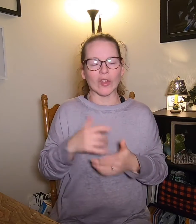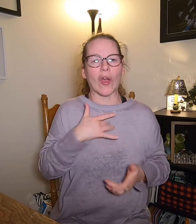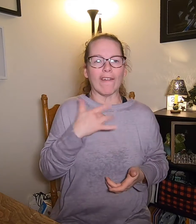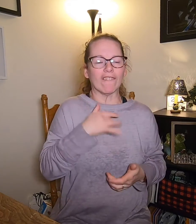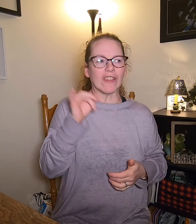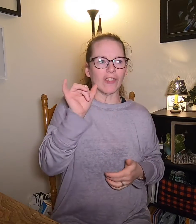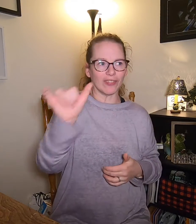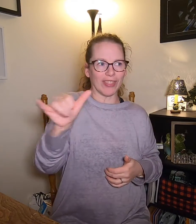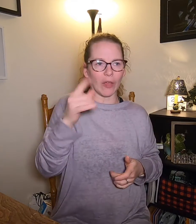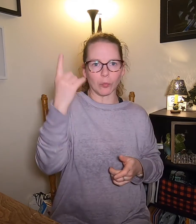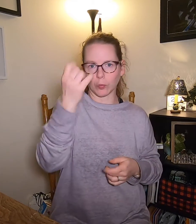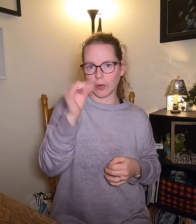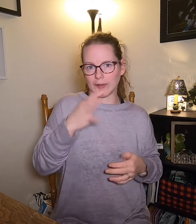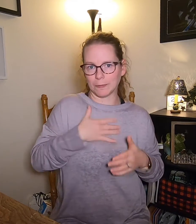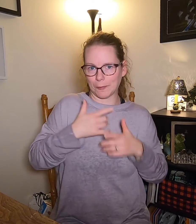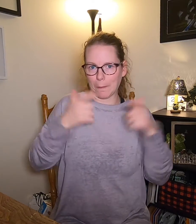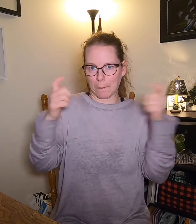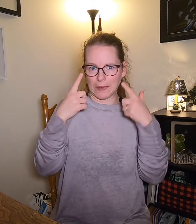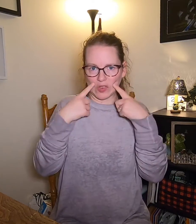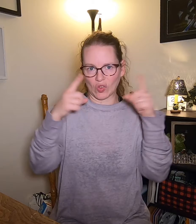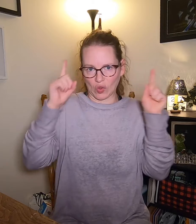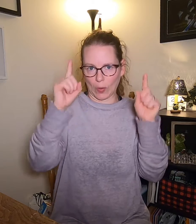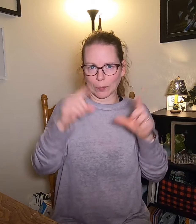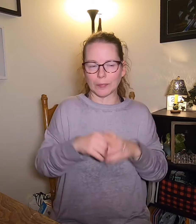I felt like that is one of my biggest accomplishment